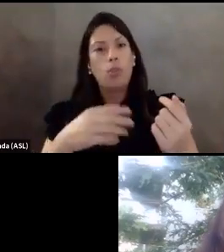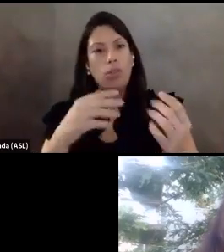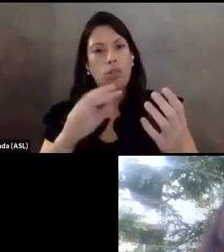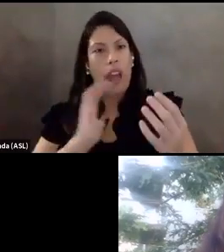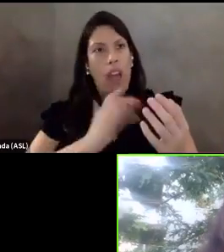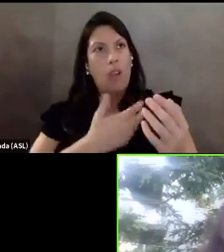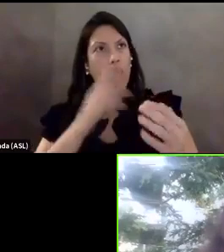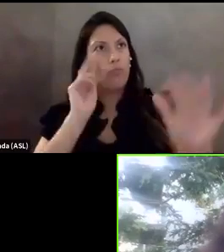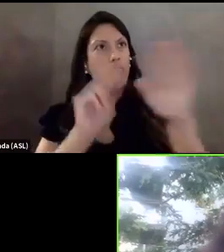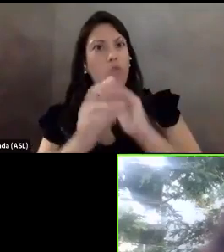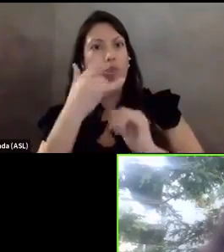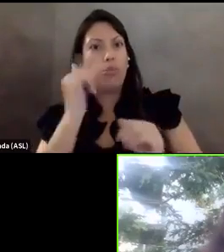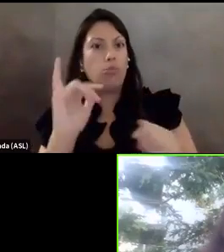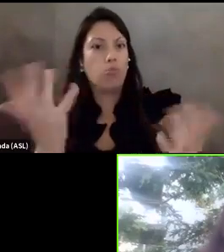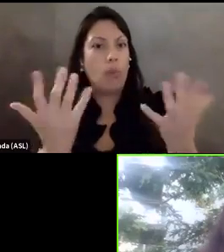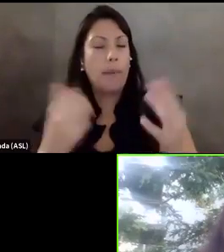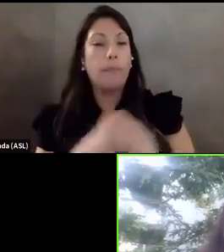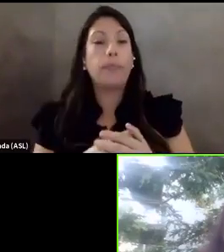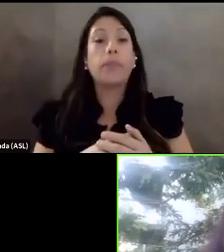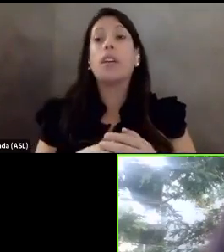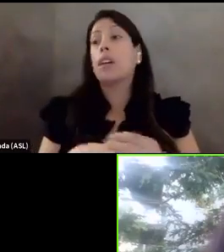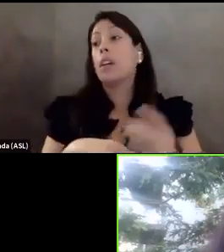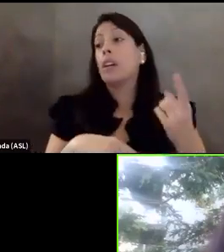Yeah, I mean, I think you're pointing out the trends and